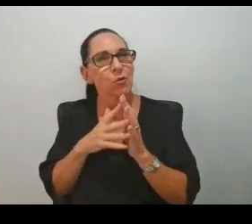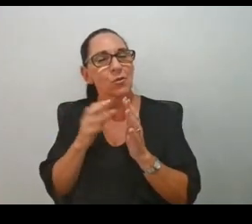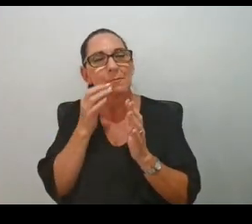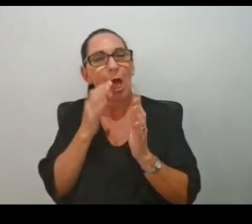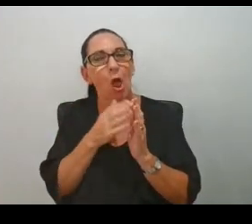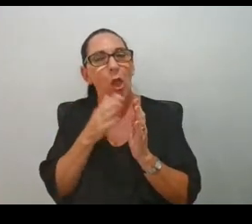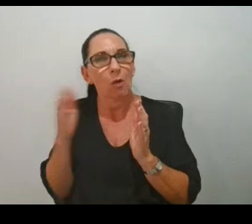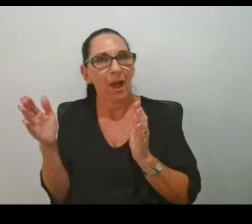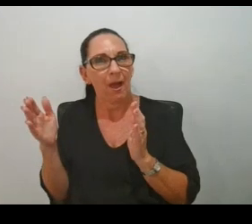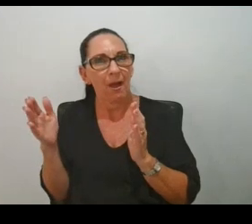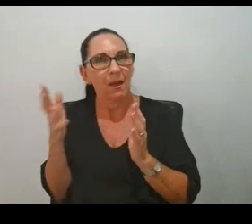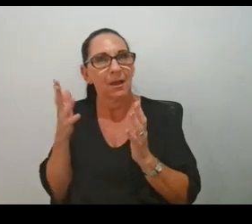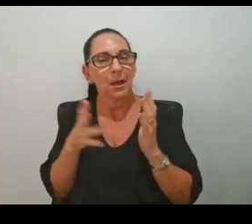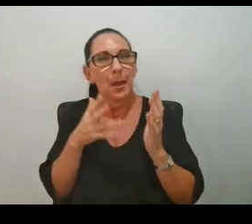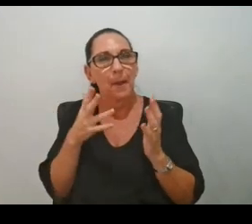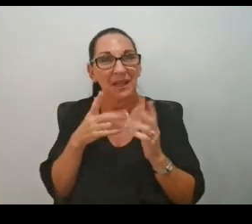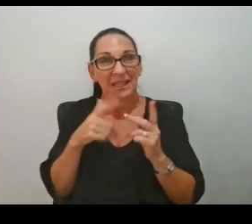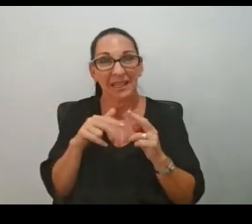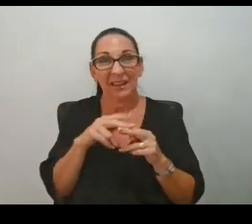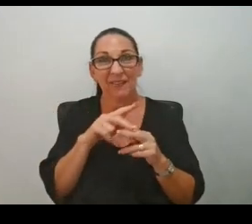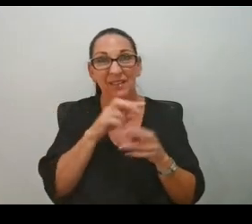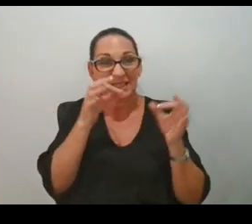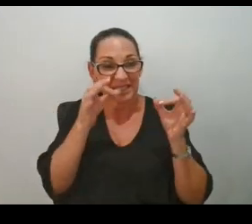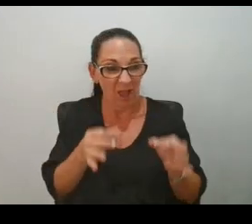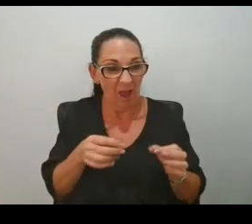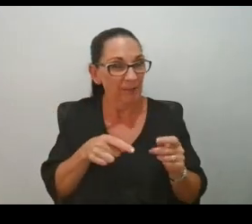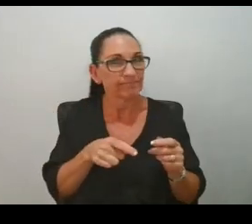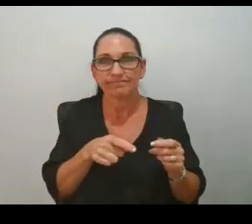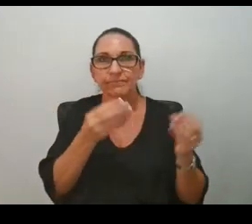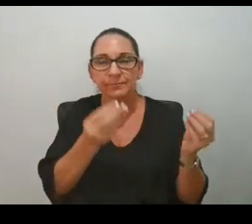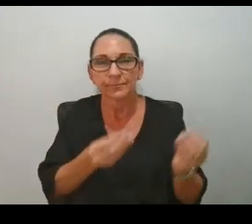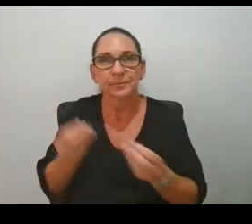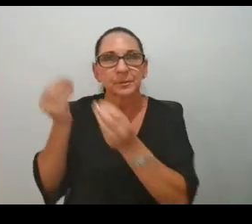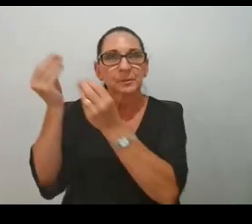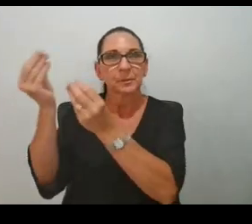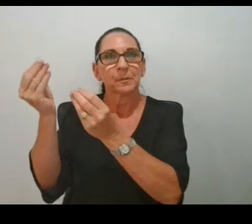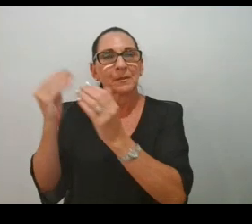overturned their decision and it goes to that senior officer they do take a little bit more